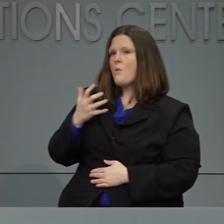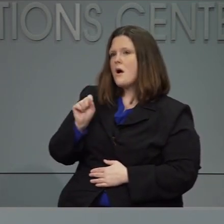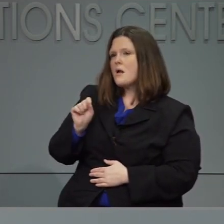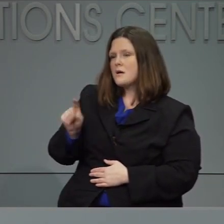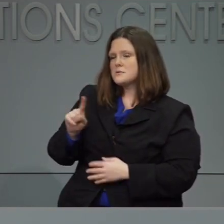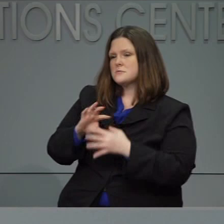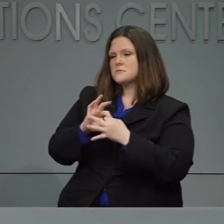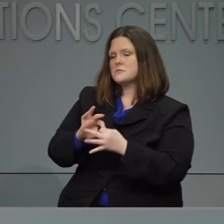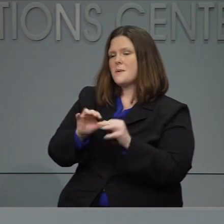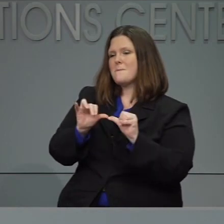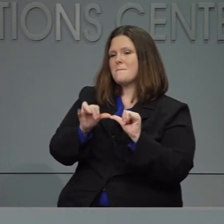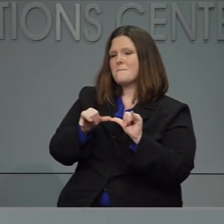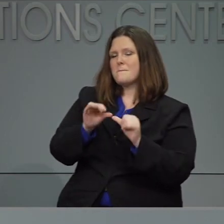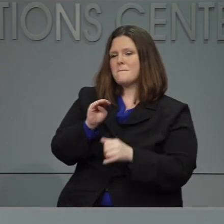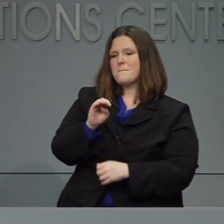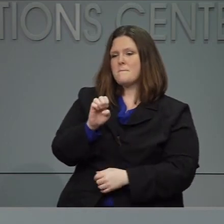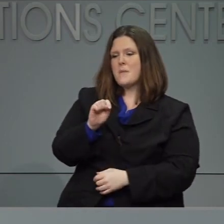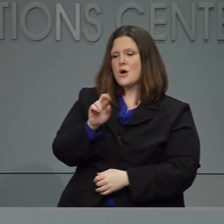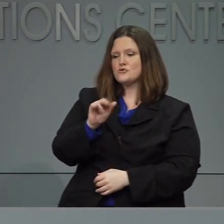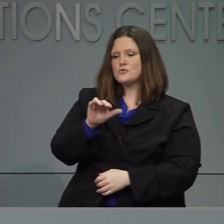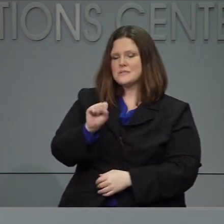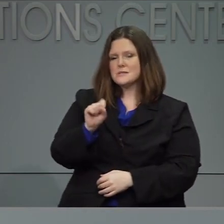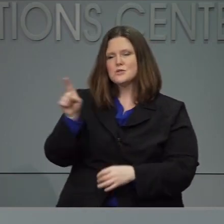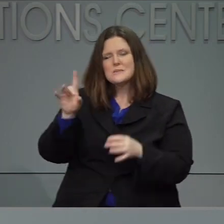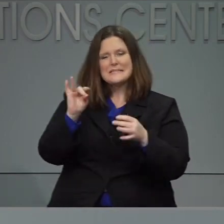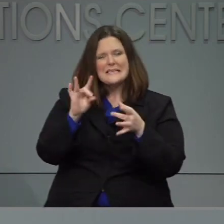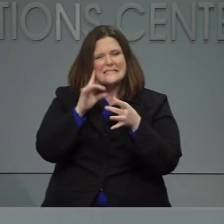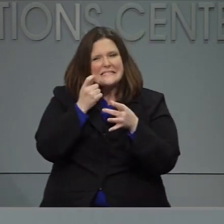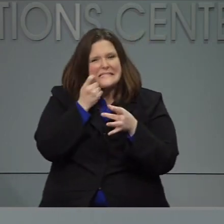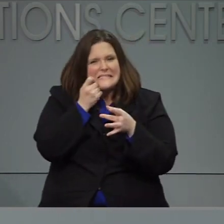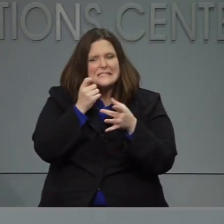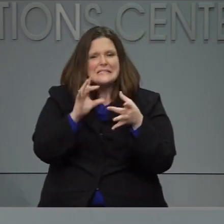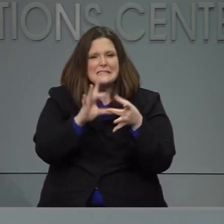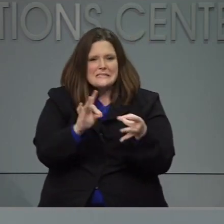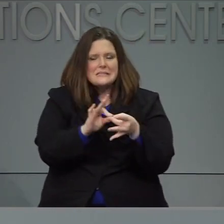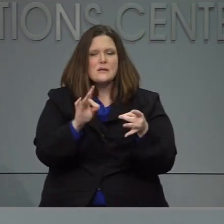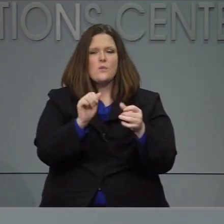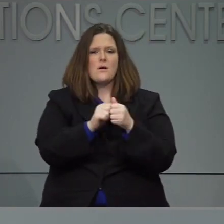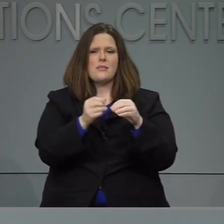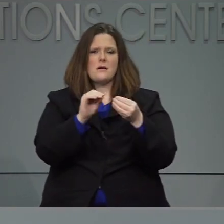TREND THAT WE'RE SEEING WITH THE METRICS I KNOW YOU JUST BRIEFLY TOUCHED ON THAT I JUST A MOMENT AGO THE INCREASE IN